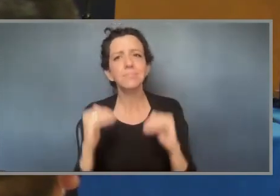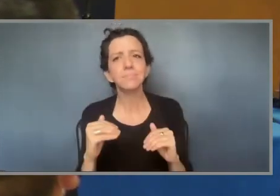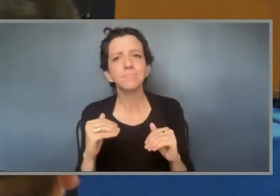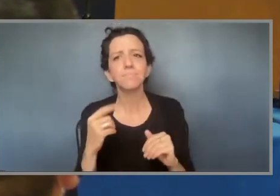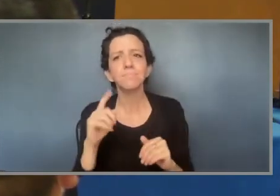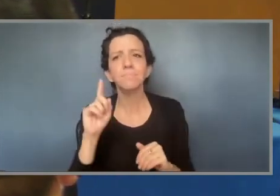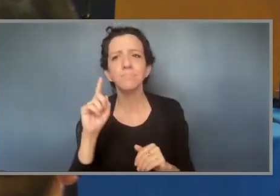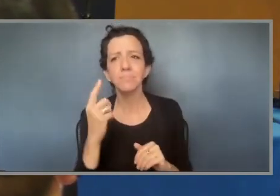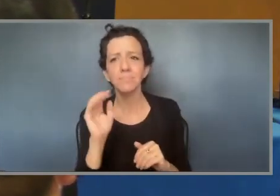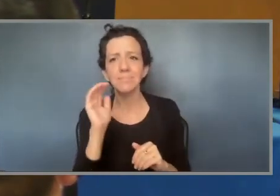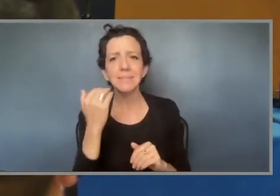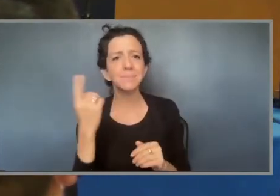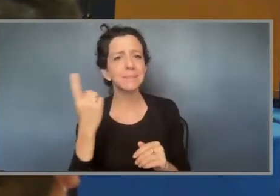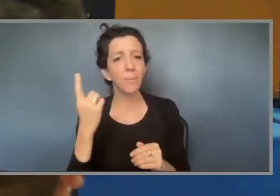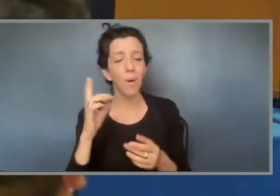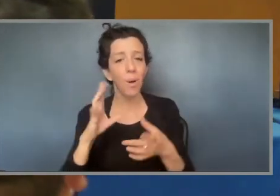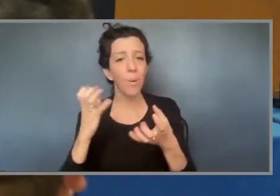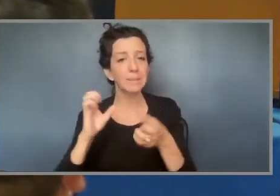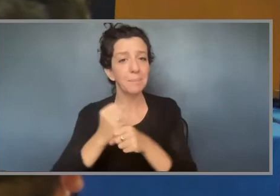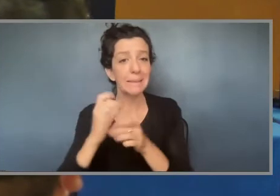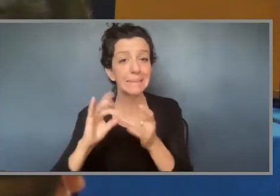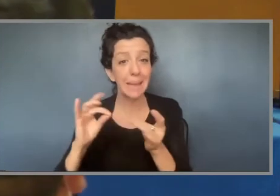Studio: Okay, this one, it looks like it's just some public testimony so i'm going to go ahead and just read it out loud.